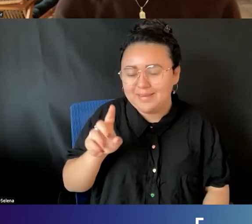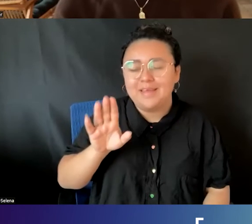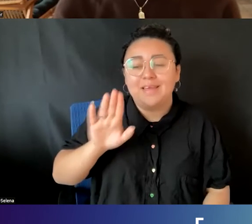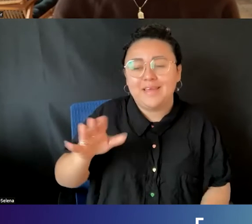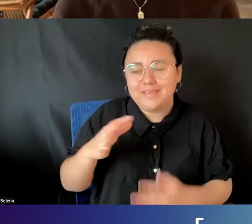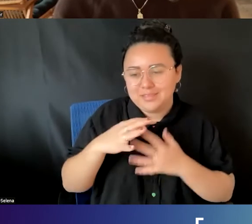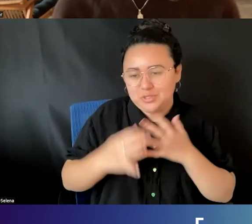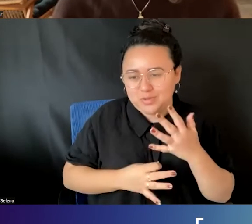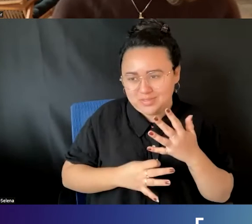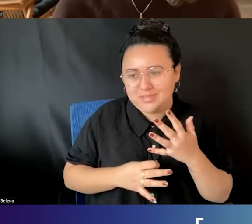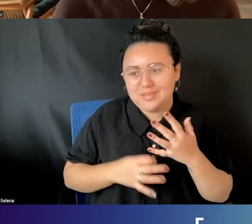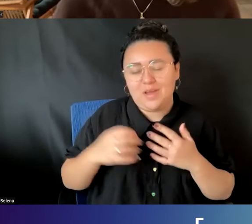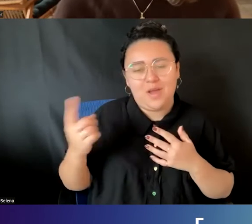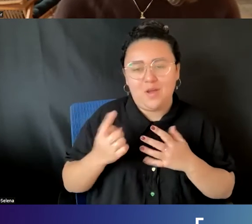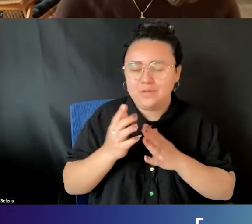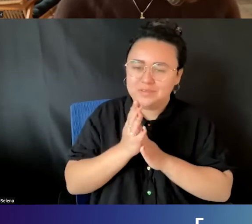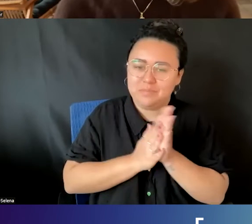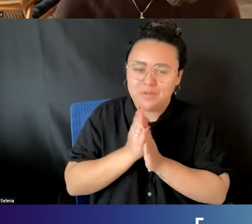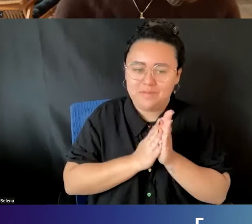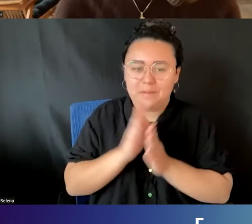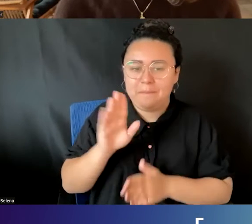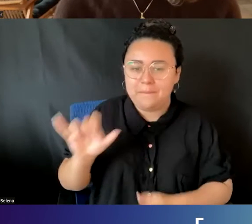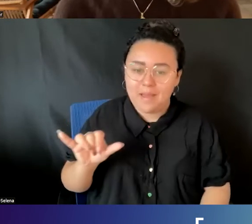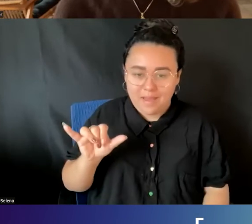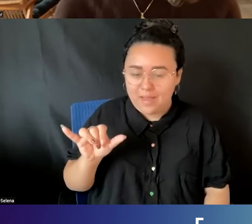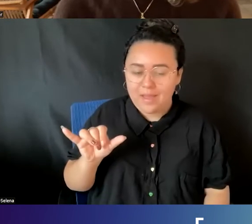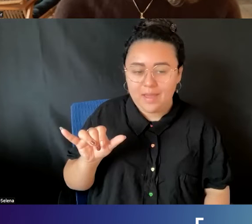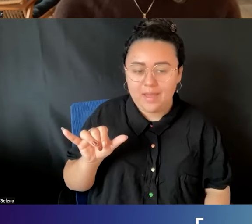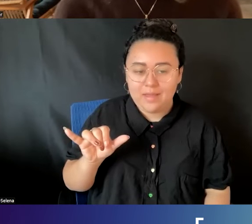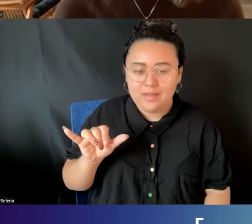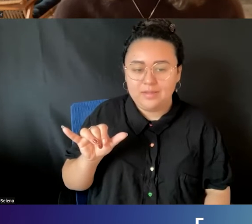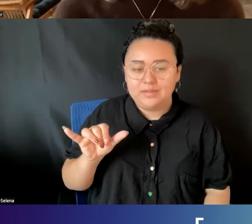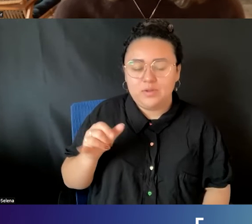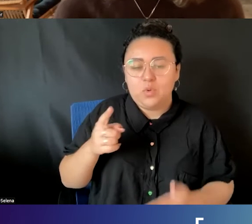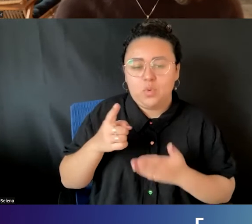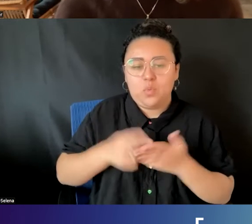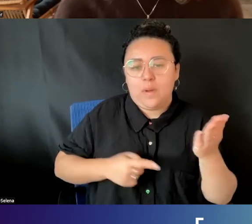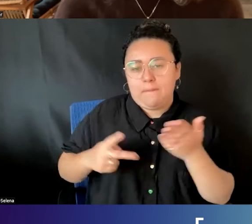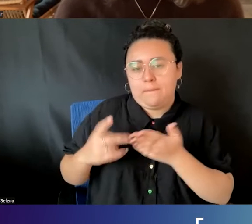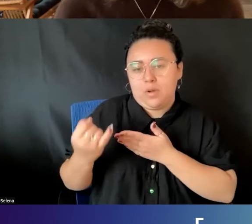you know, is always driven by like what what projects really speak to him.